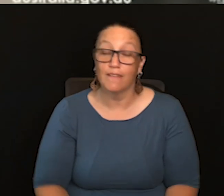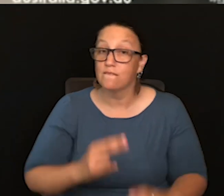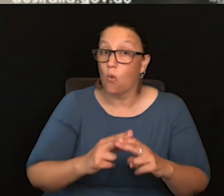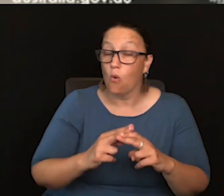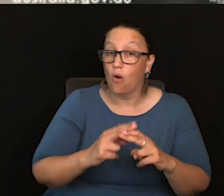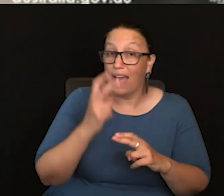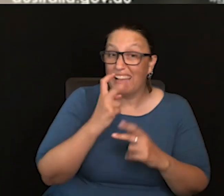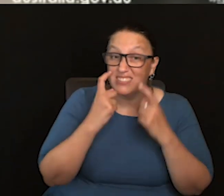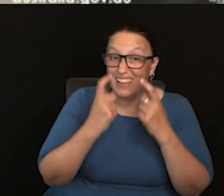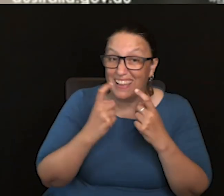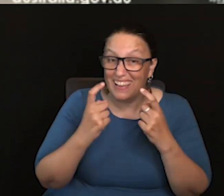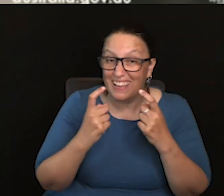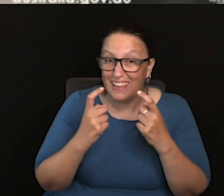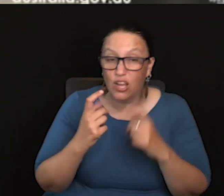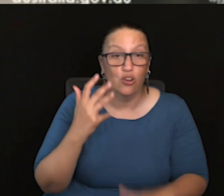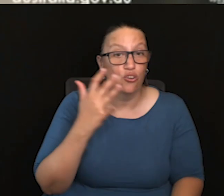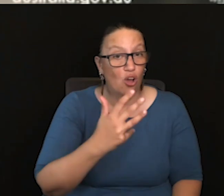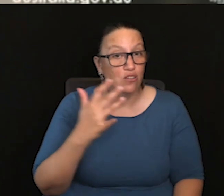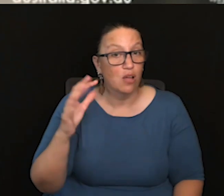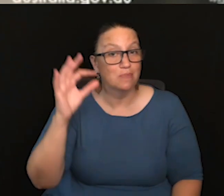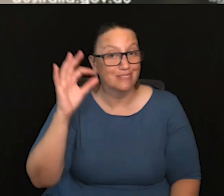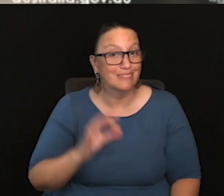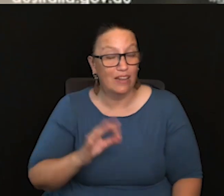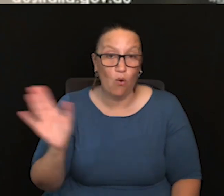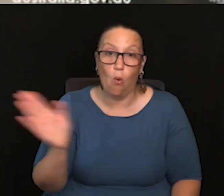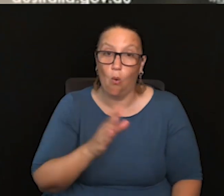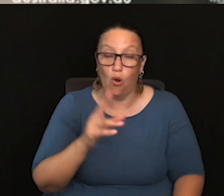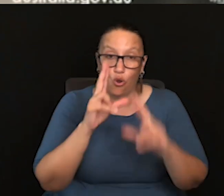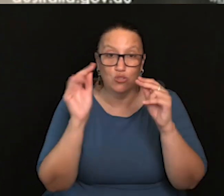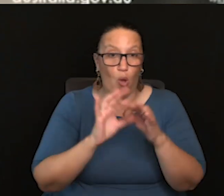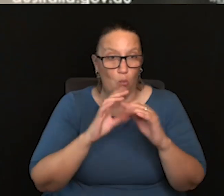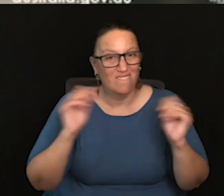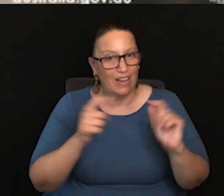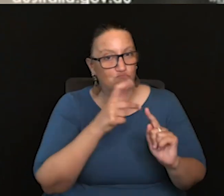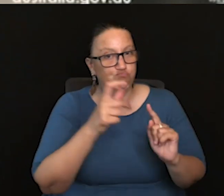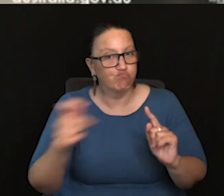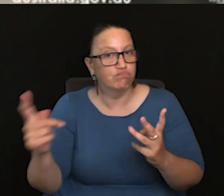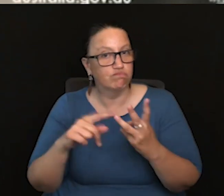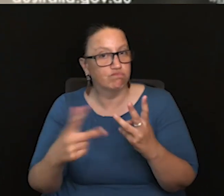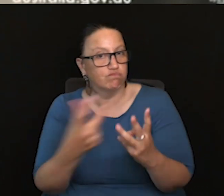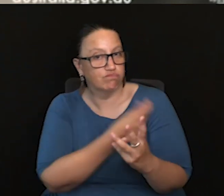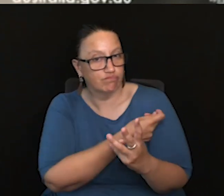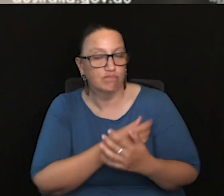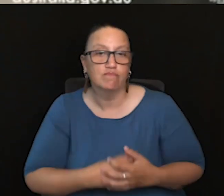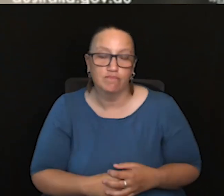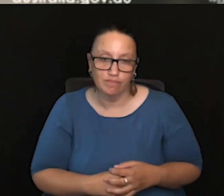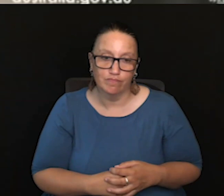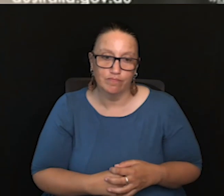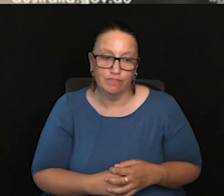or in case of a vaccinator, if they were unable to attend because of an outbreak amongst staff, to be done in the coming days.